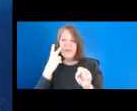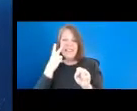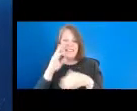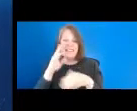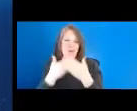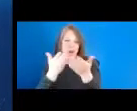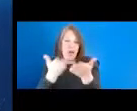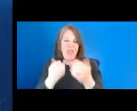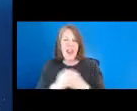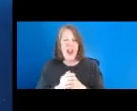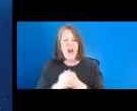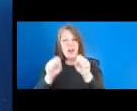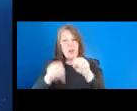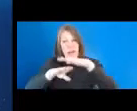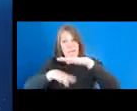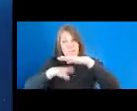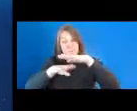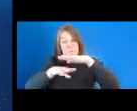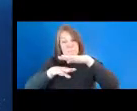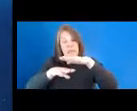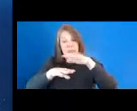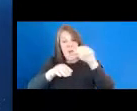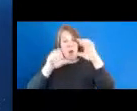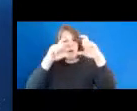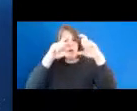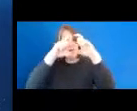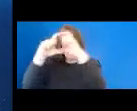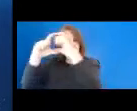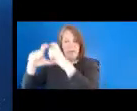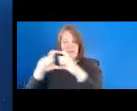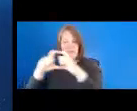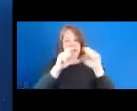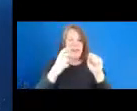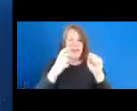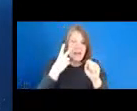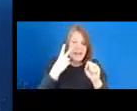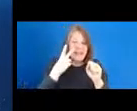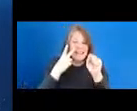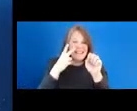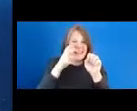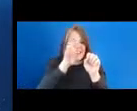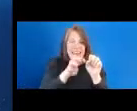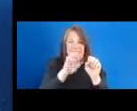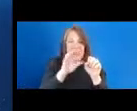16:20:43 Below the thumbnails here, you can see the author name, the institution, their